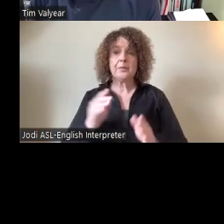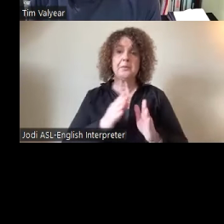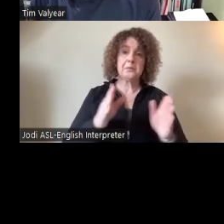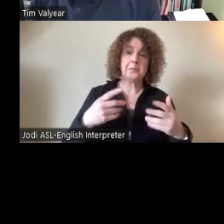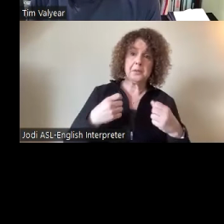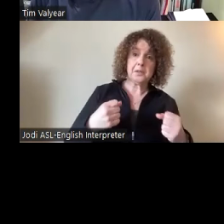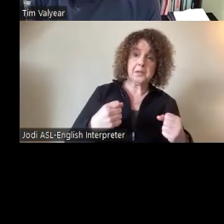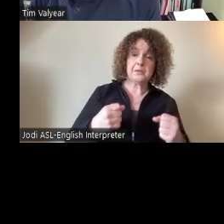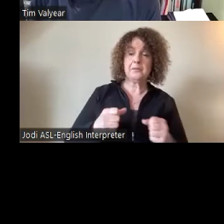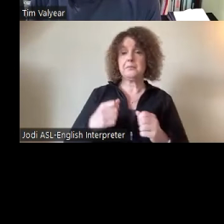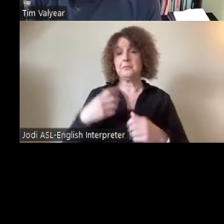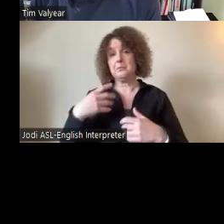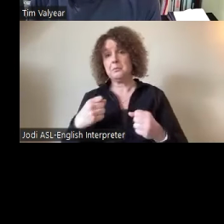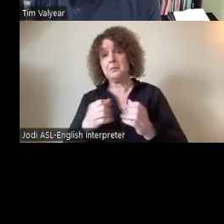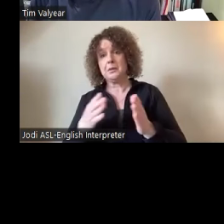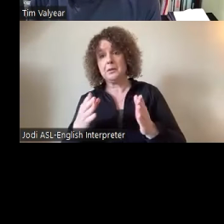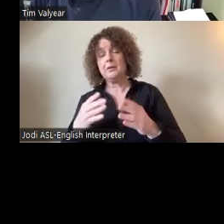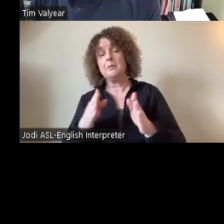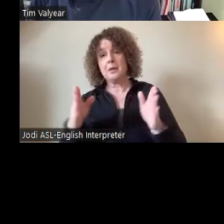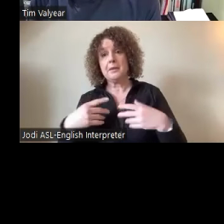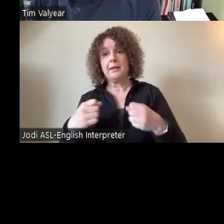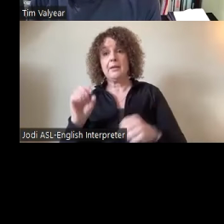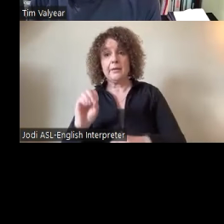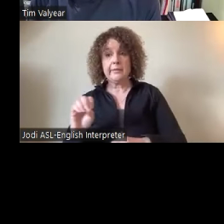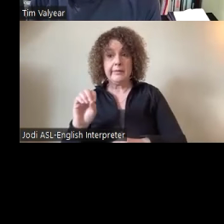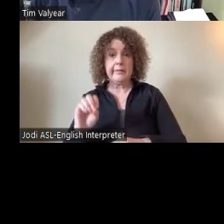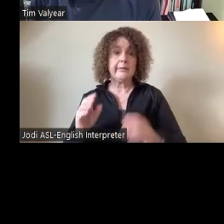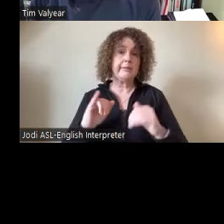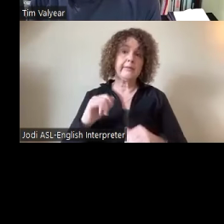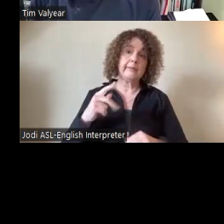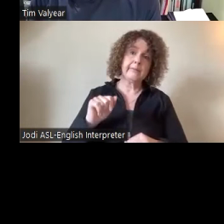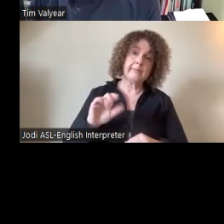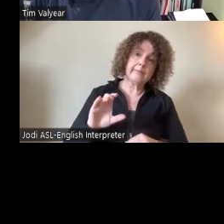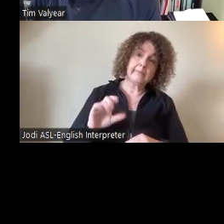gowns. And other Government sites, the federal government,